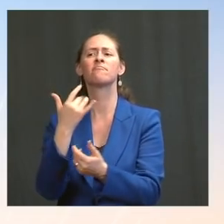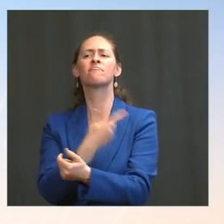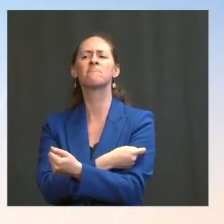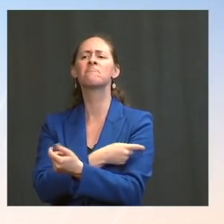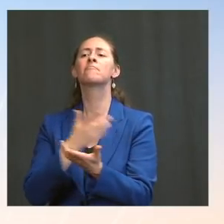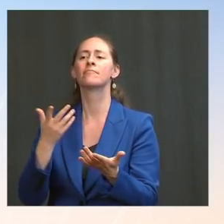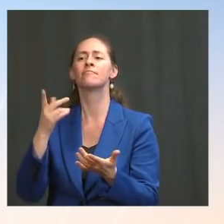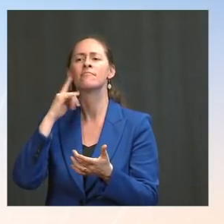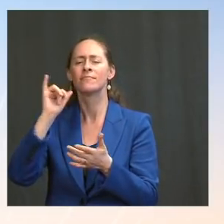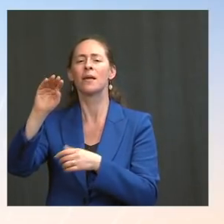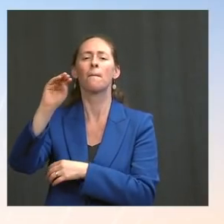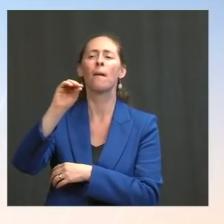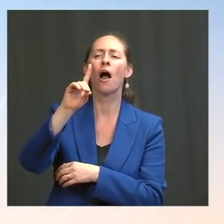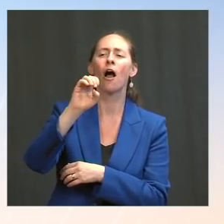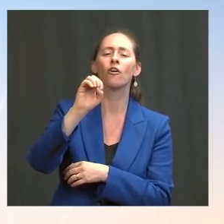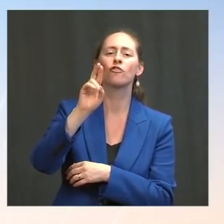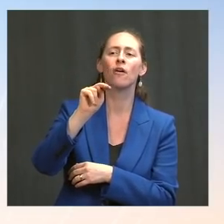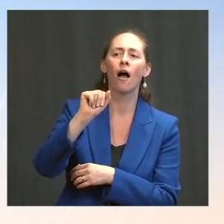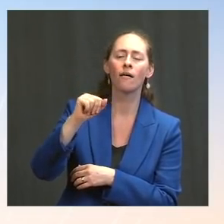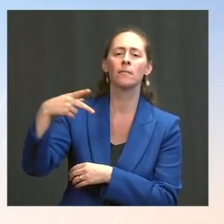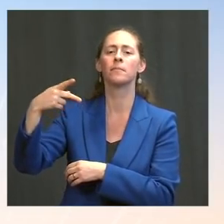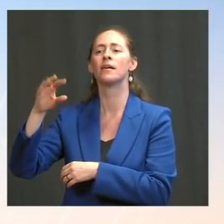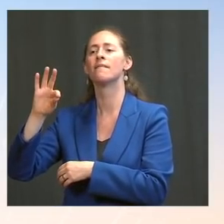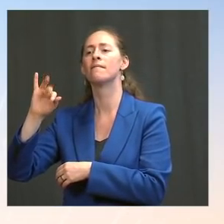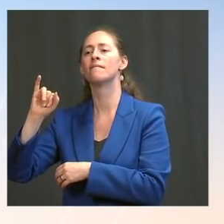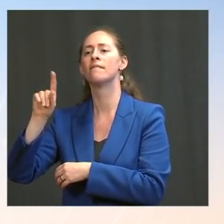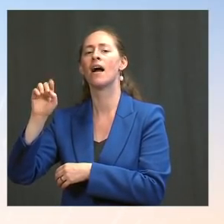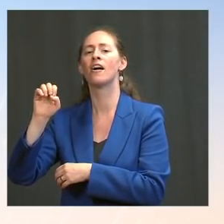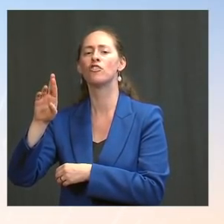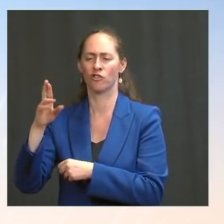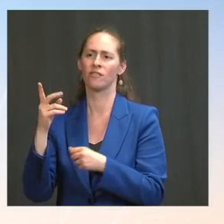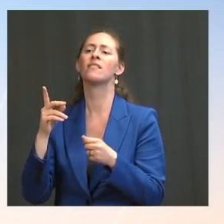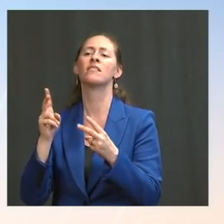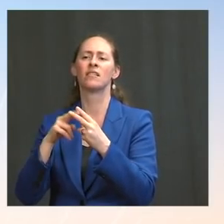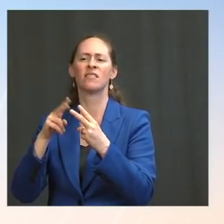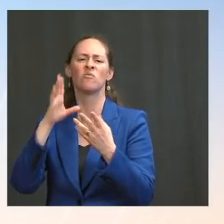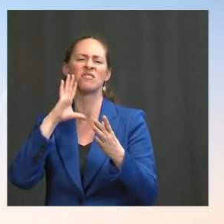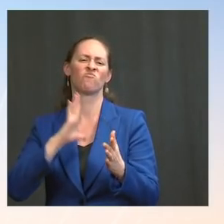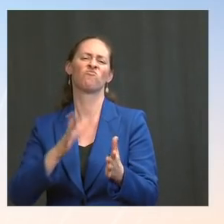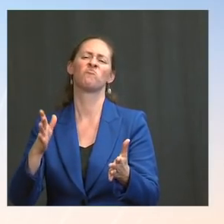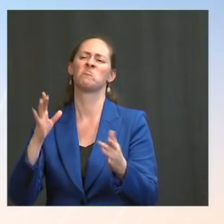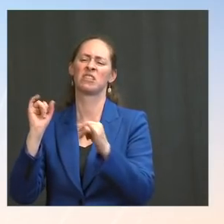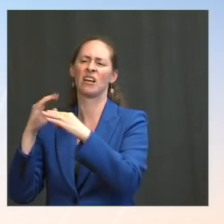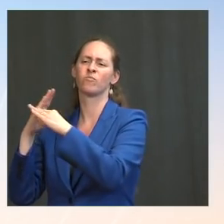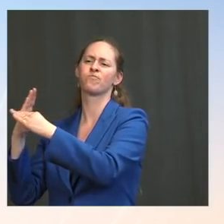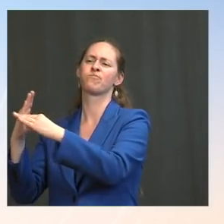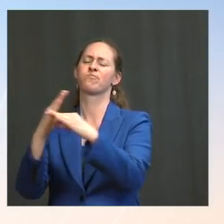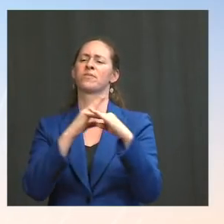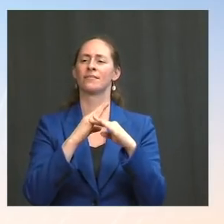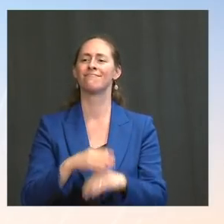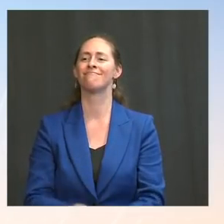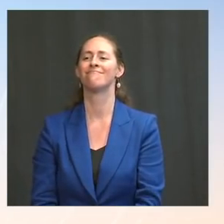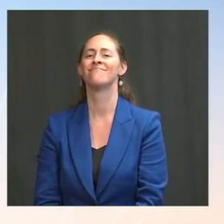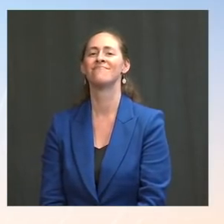and protecting individuals from the Delta variant. I'd also note that we announced just yesterday our plans for a surge team,